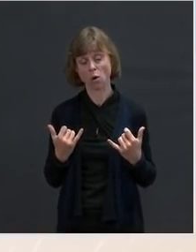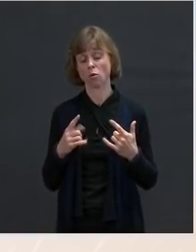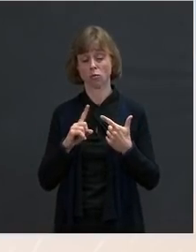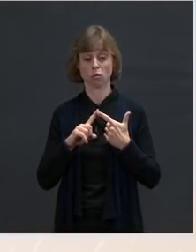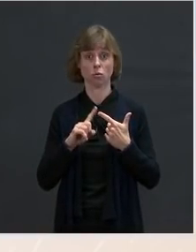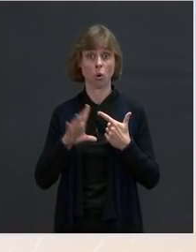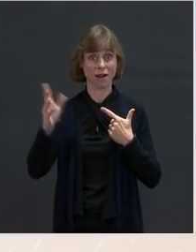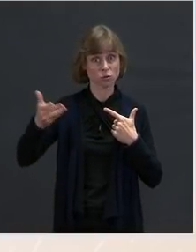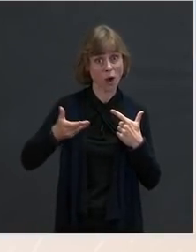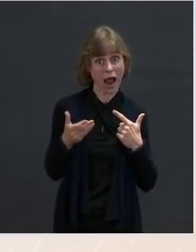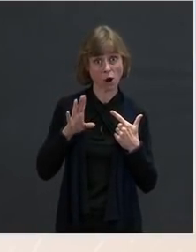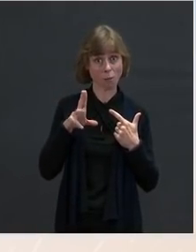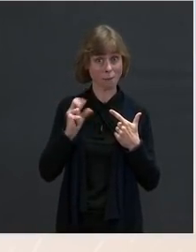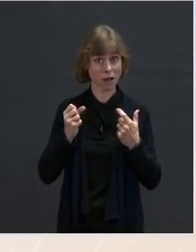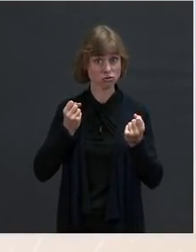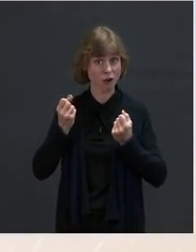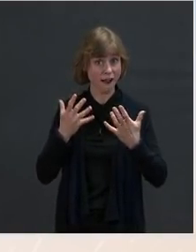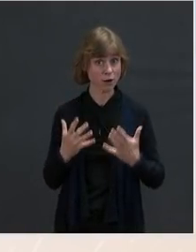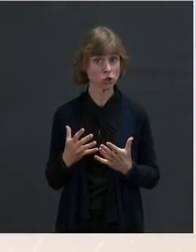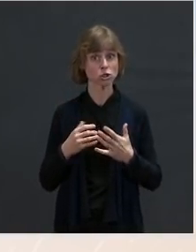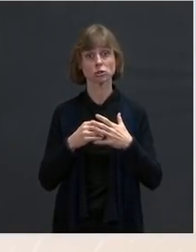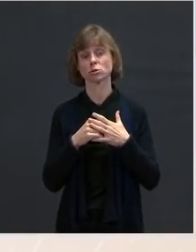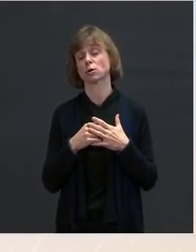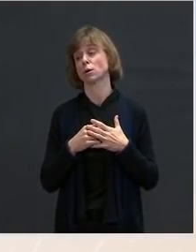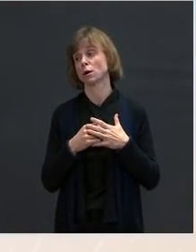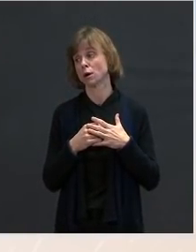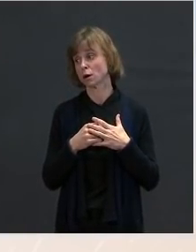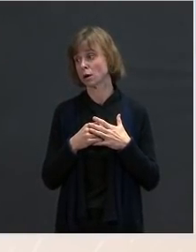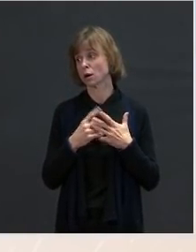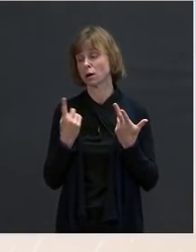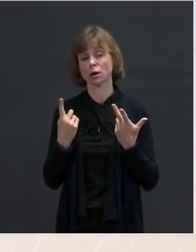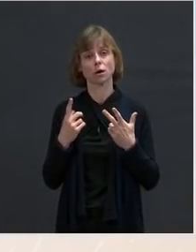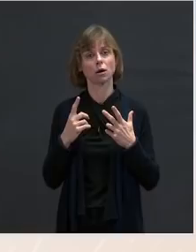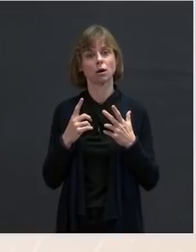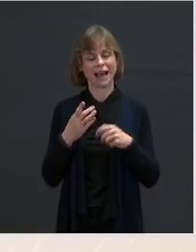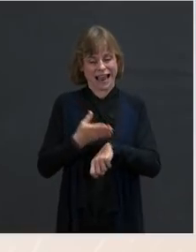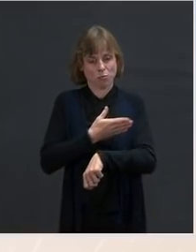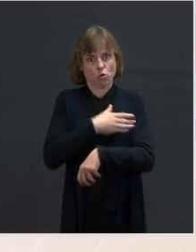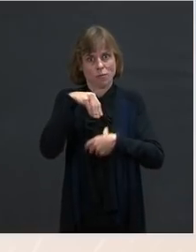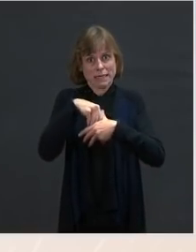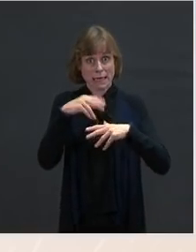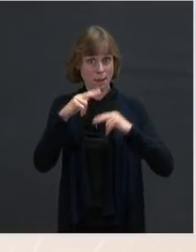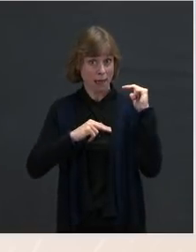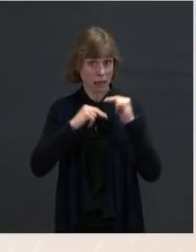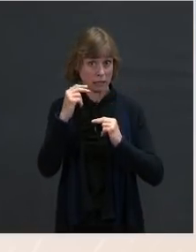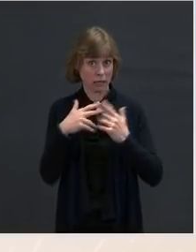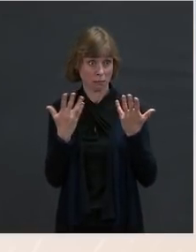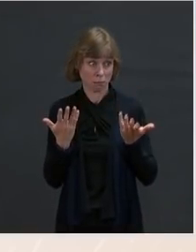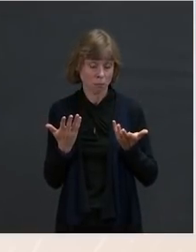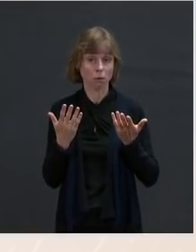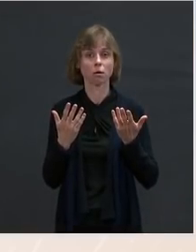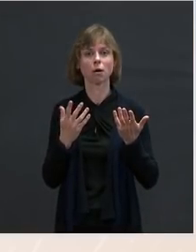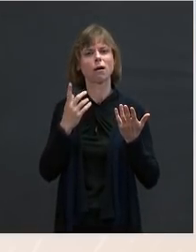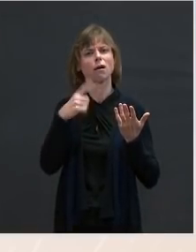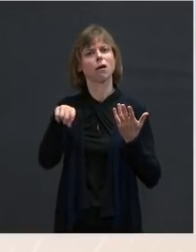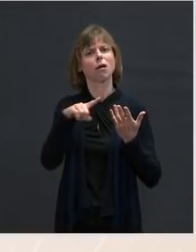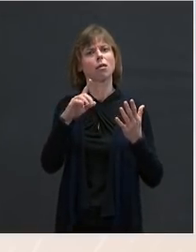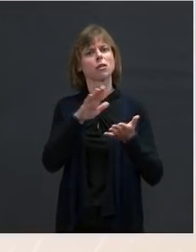or if they need to hire -- they need to do improvements to their facilities, they want to be able to know, understandably,